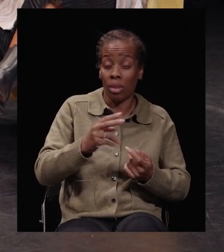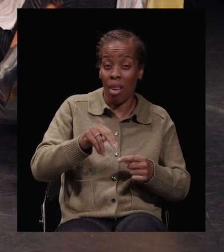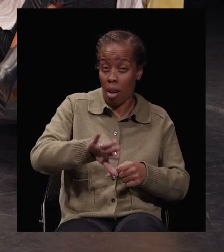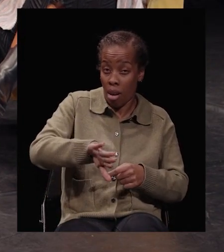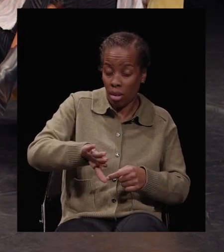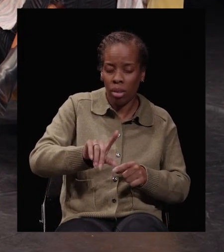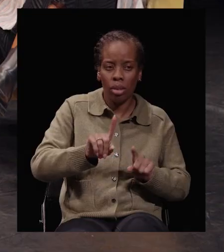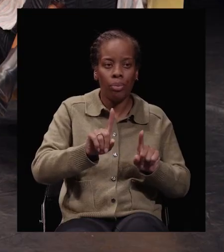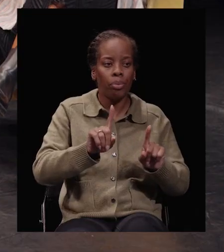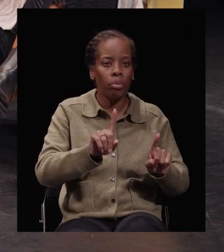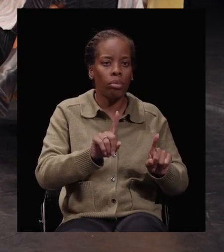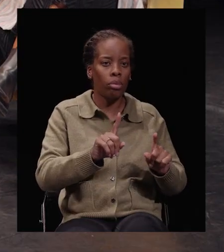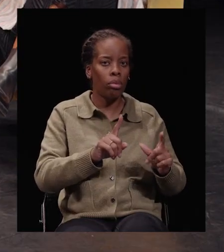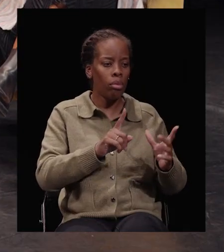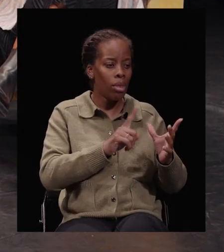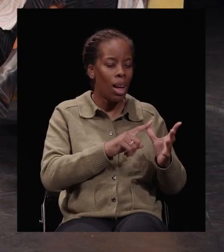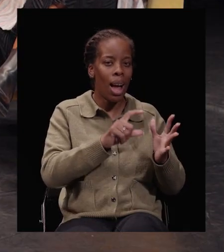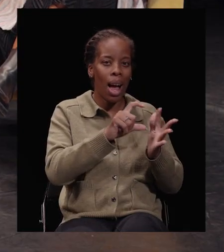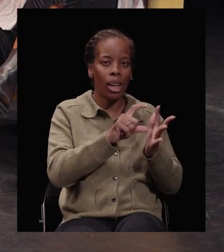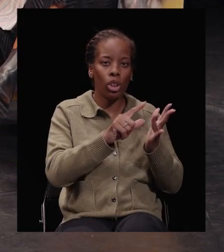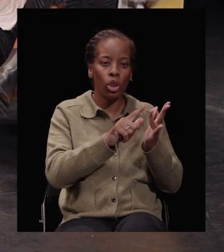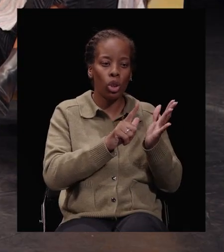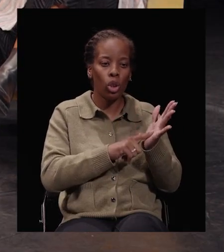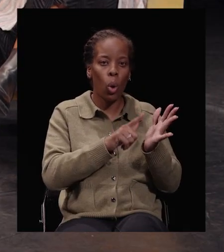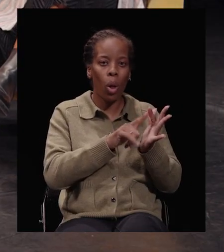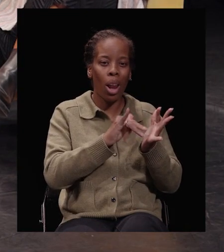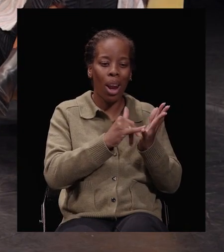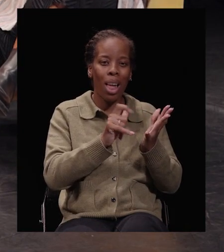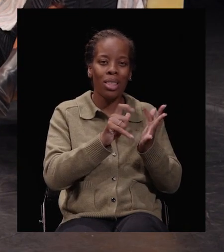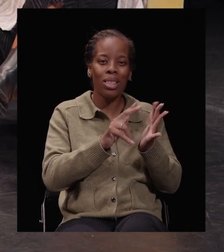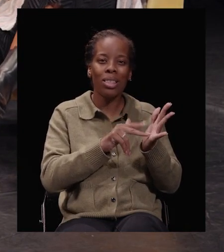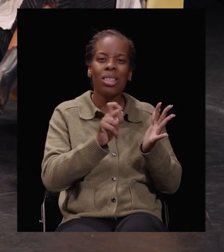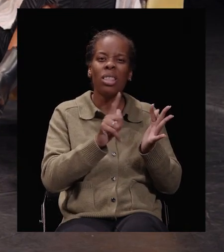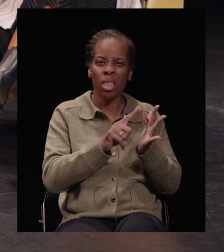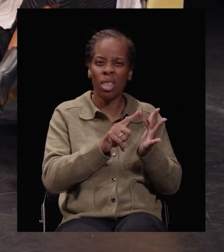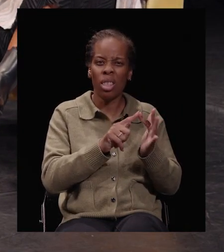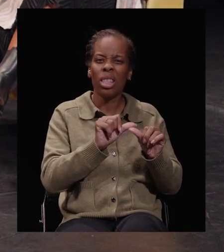of when that worked was with the "Adolescence," a real gritty working class story